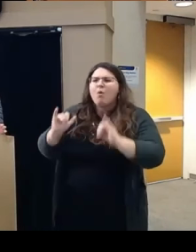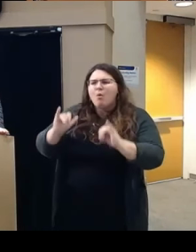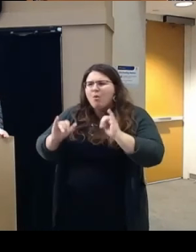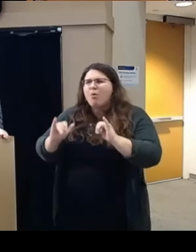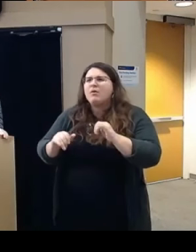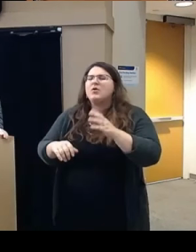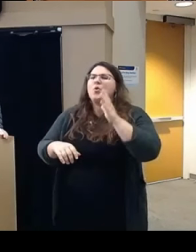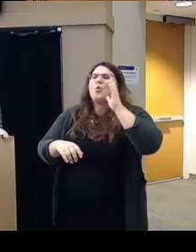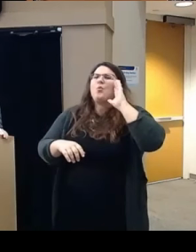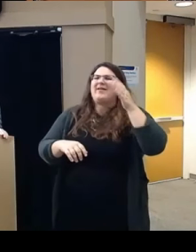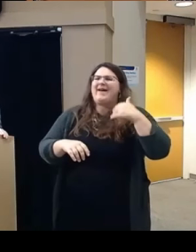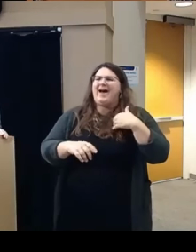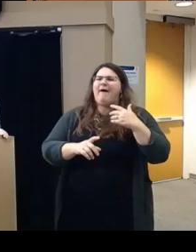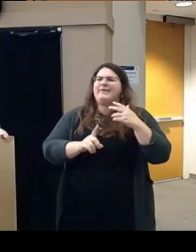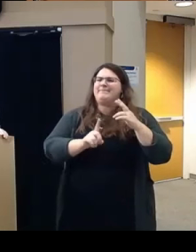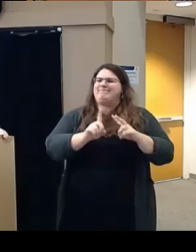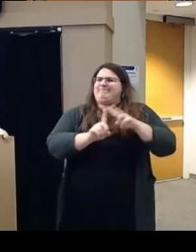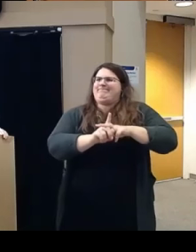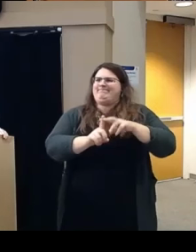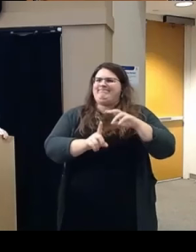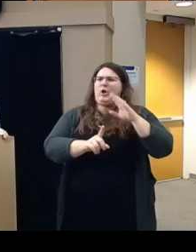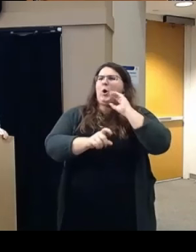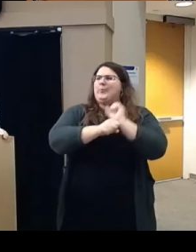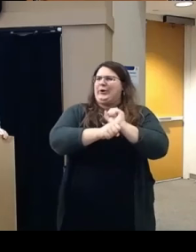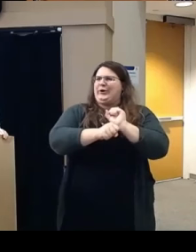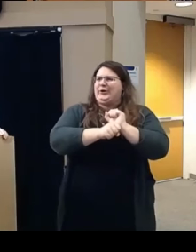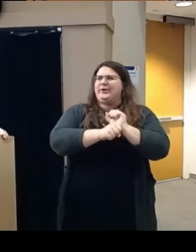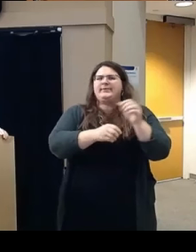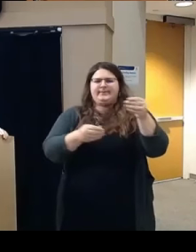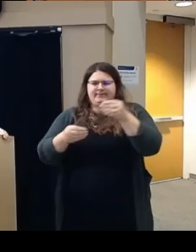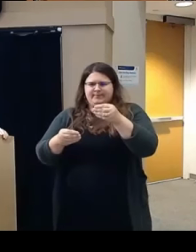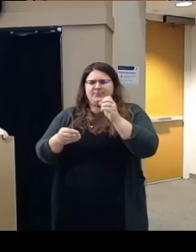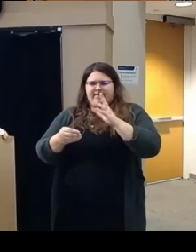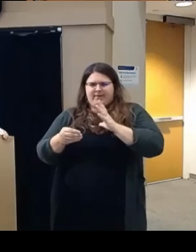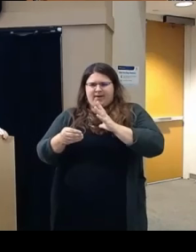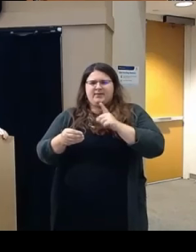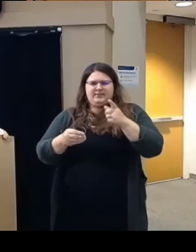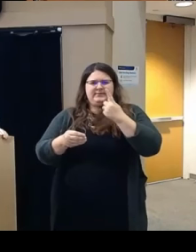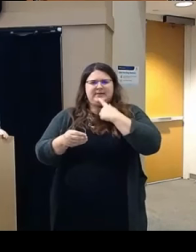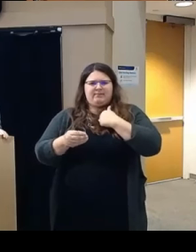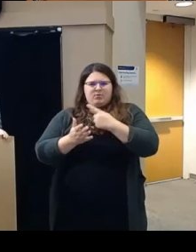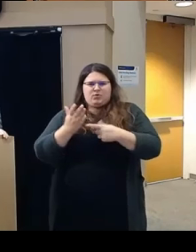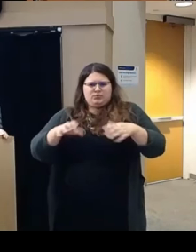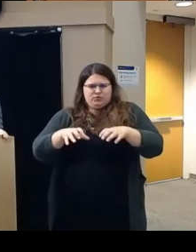assignments that really have stepbystep directions on how to do a treatment plan um using the module